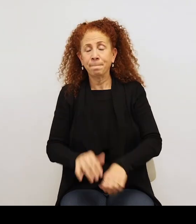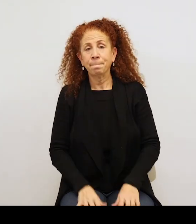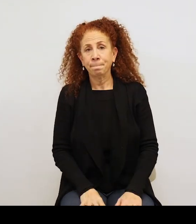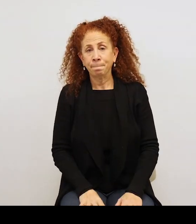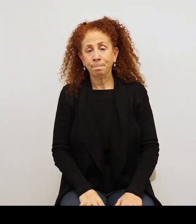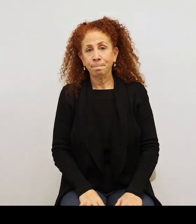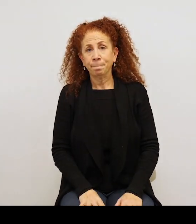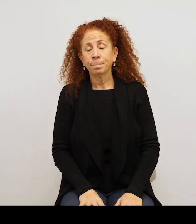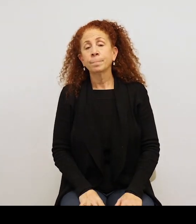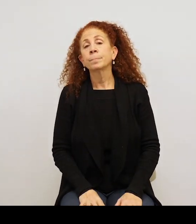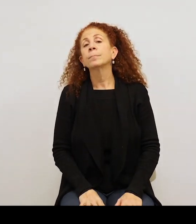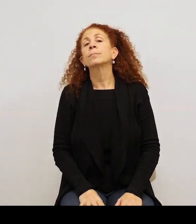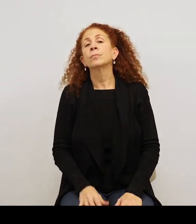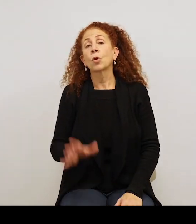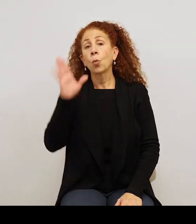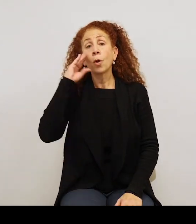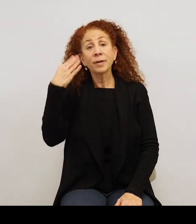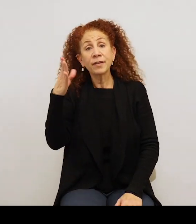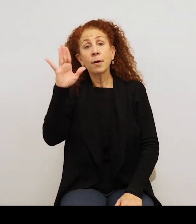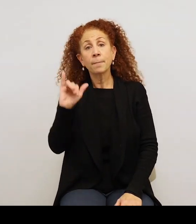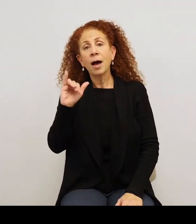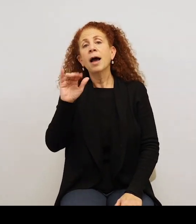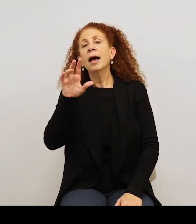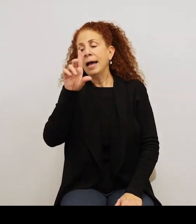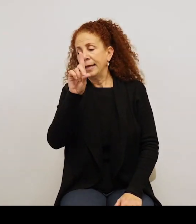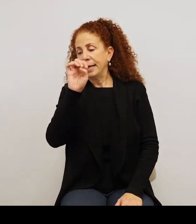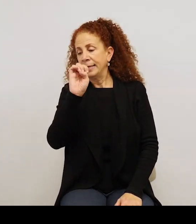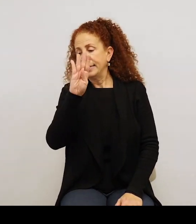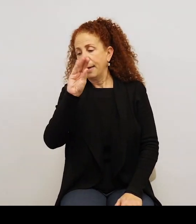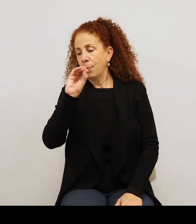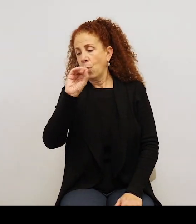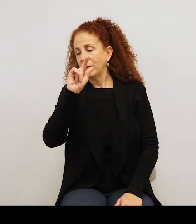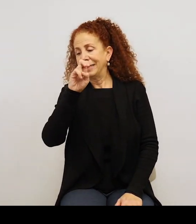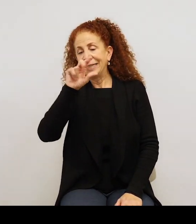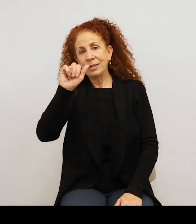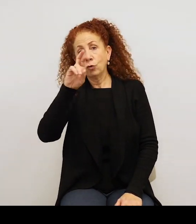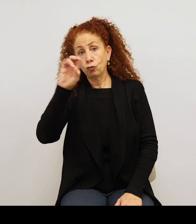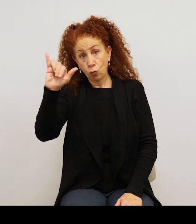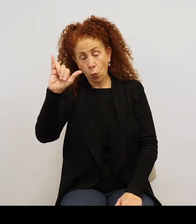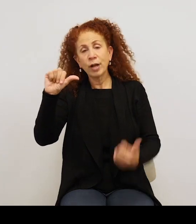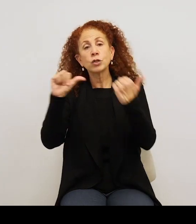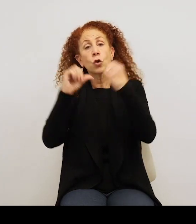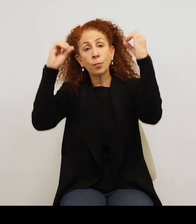and it will be given by Professor Deboleena Roy. She's an associate professor of women's, gender,